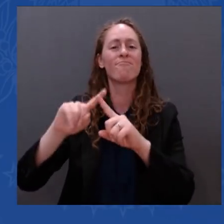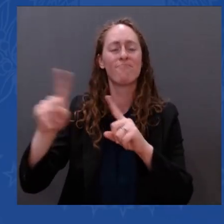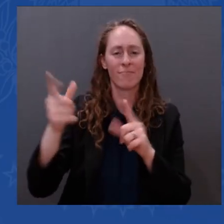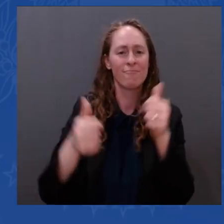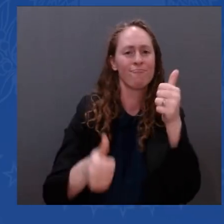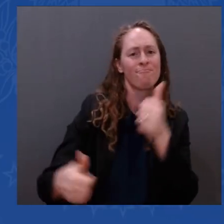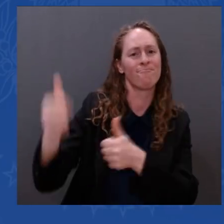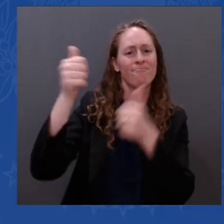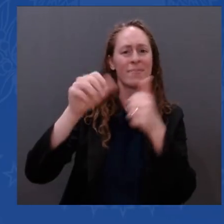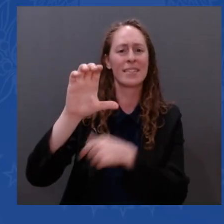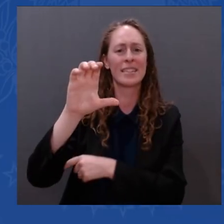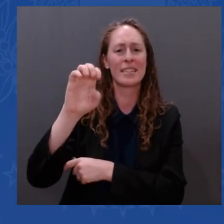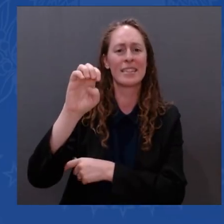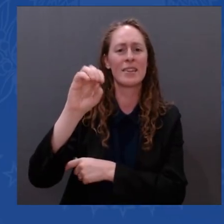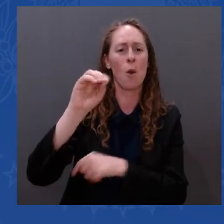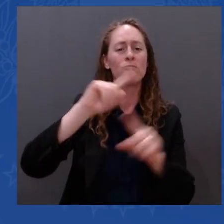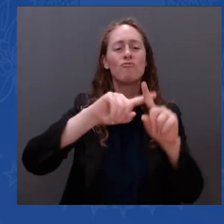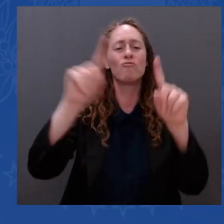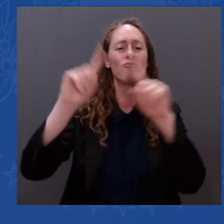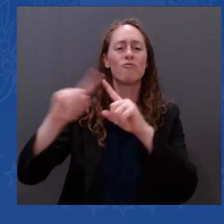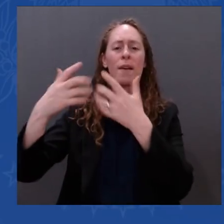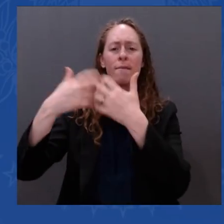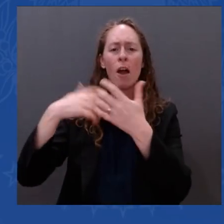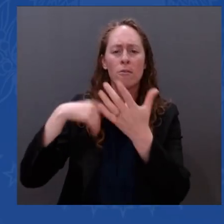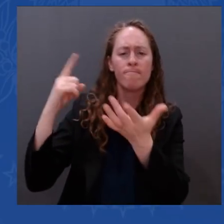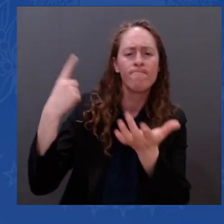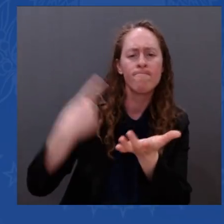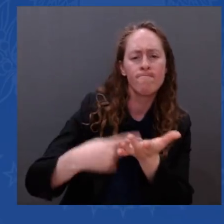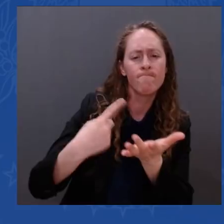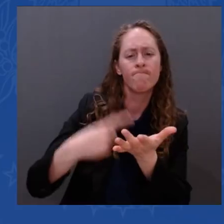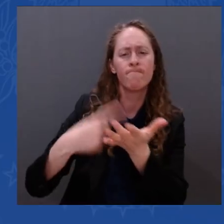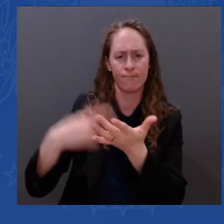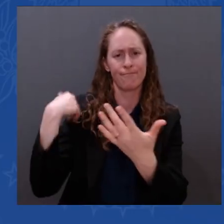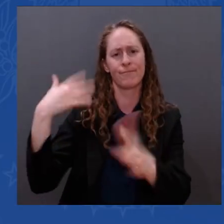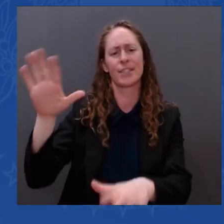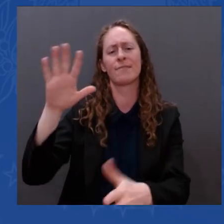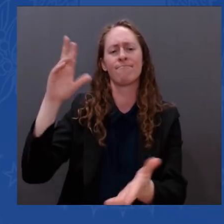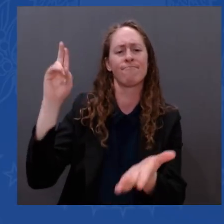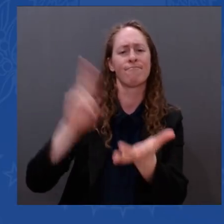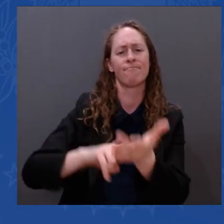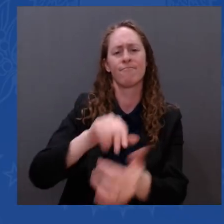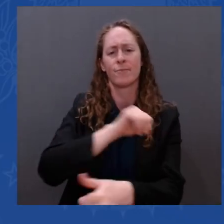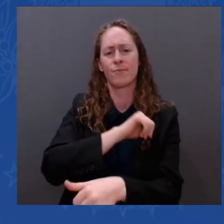I signed an executive order setting a goal of having 50 percent of all new vehicles